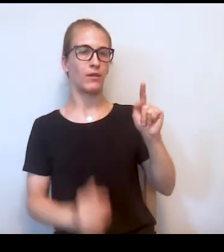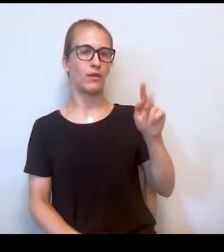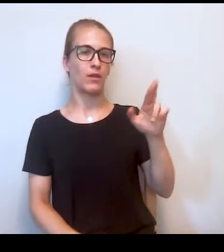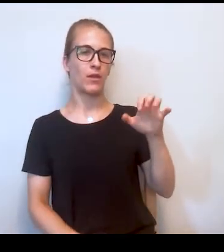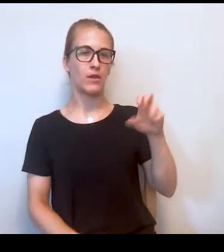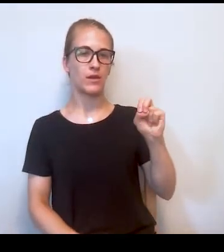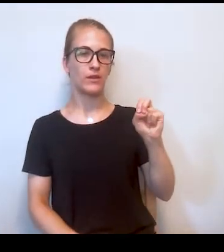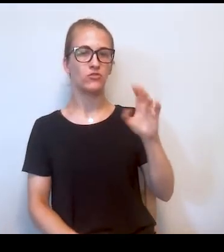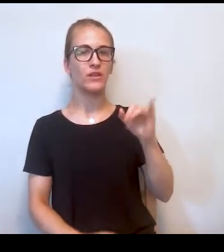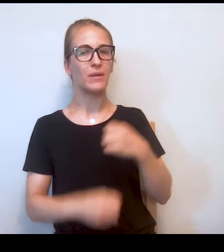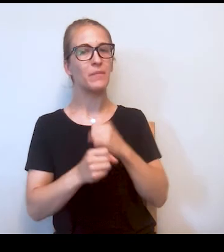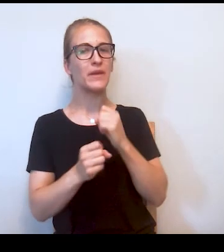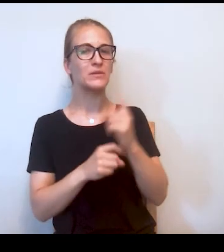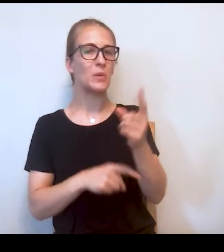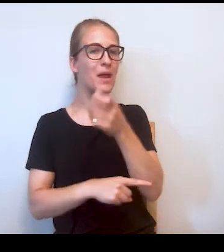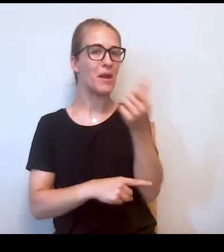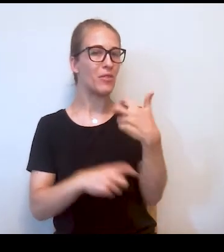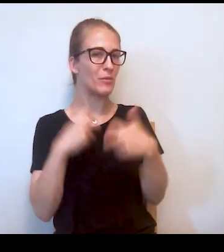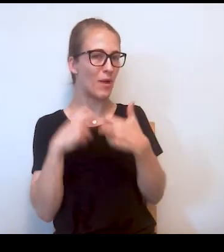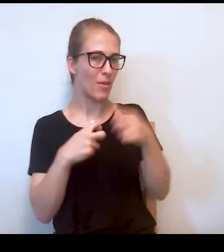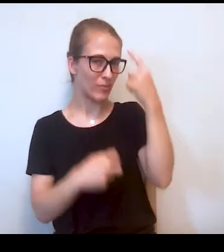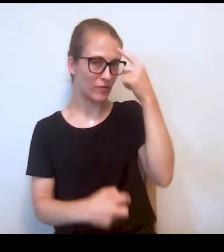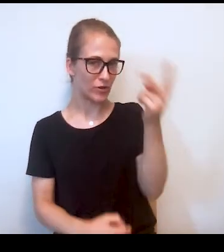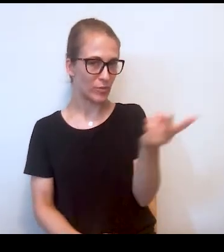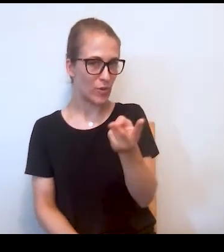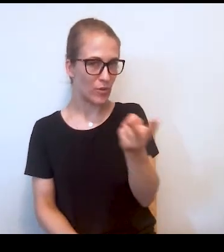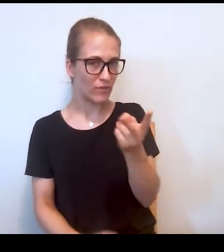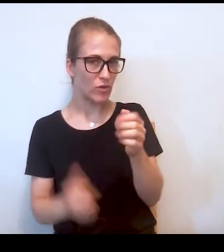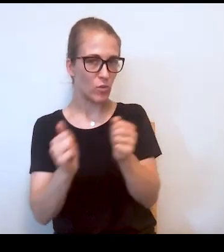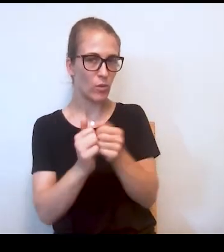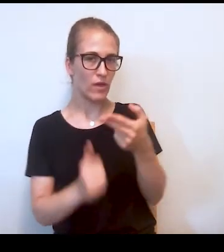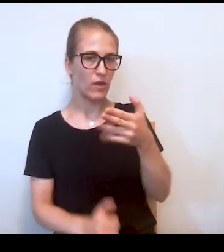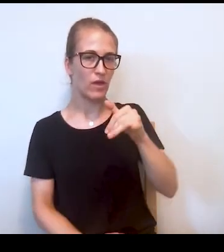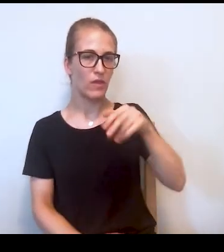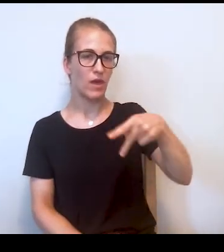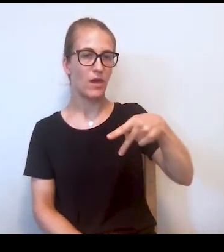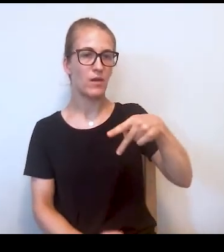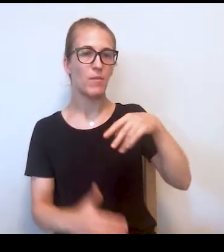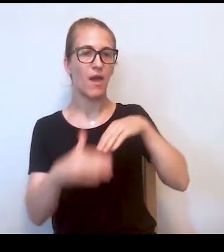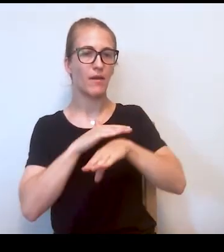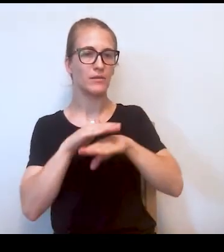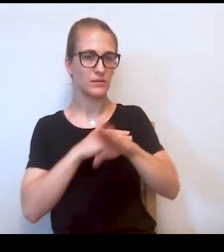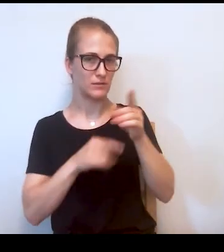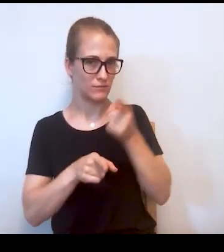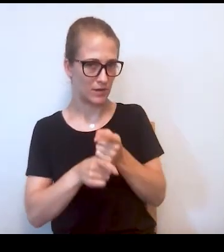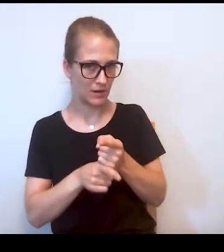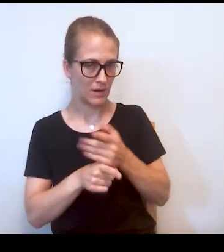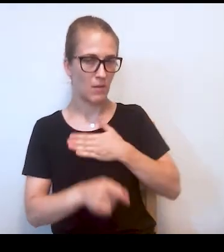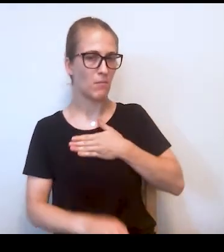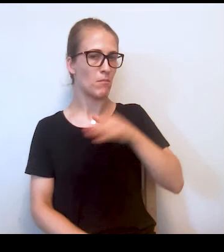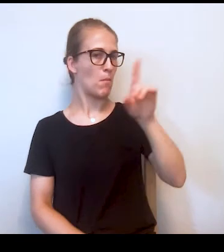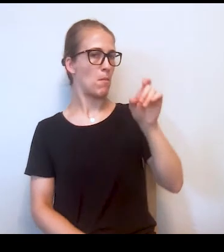And so my question is with all the work that needs to be done, because simultaneously, awareness has to happen...